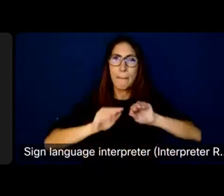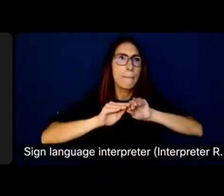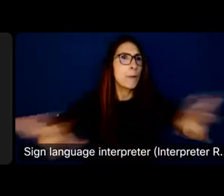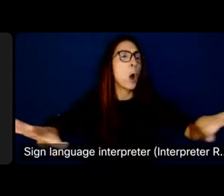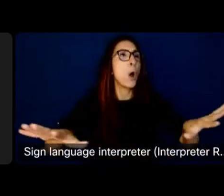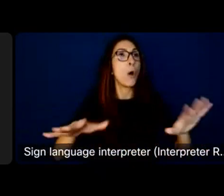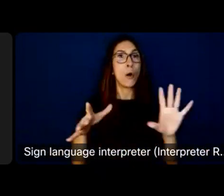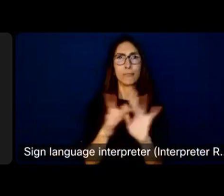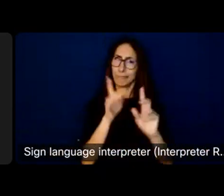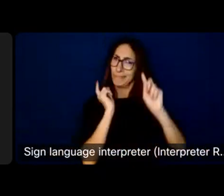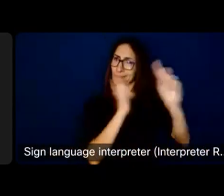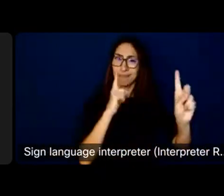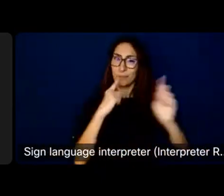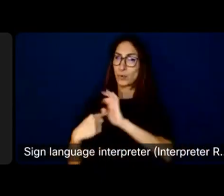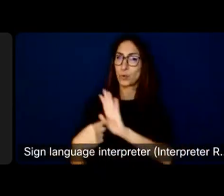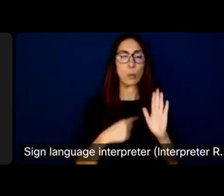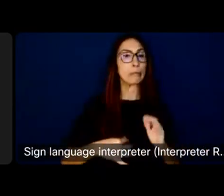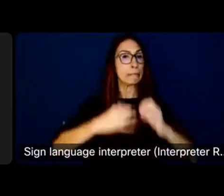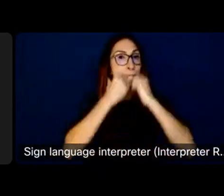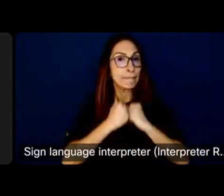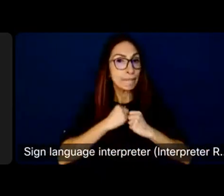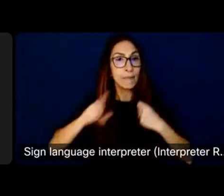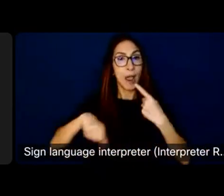about people living with HIV, you know, it's welcome here.